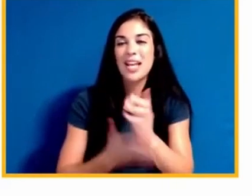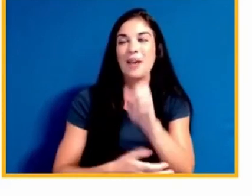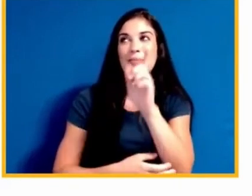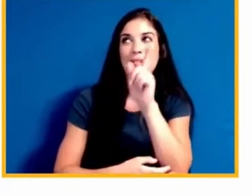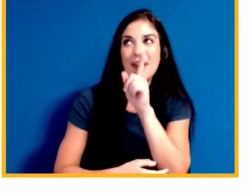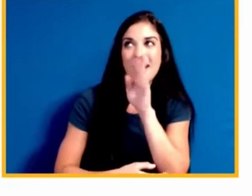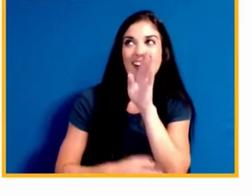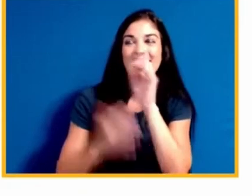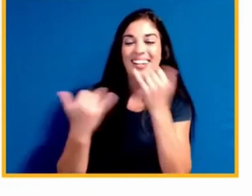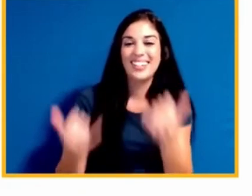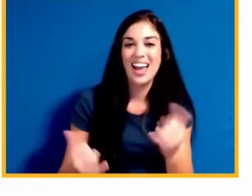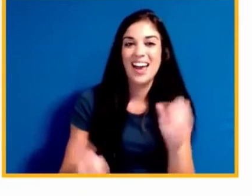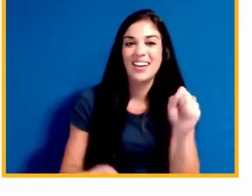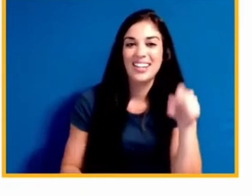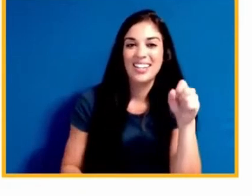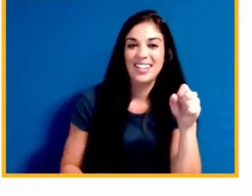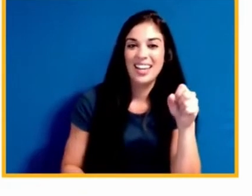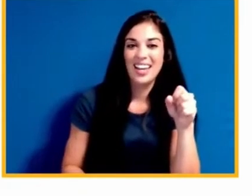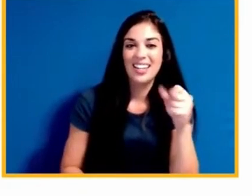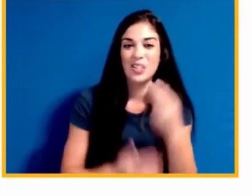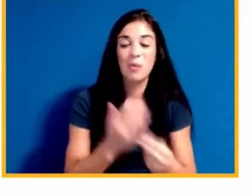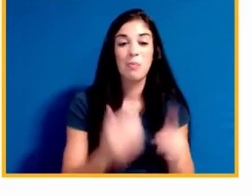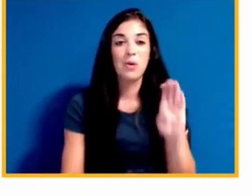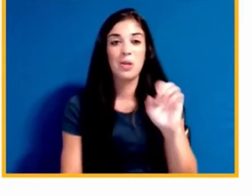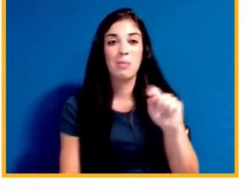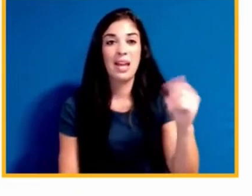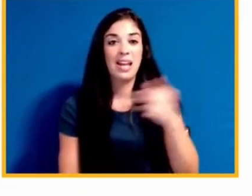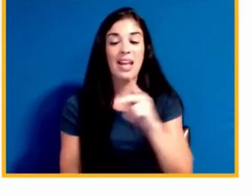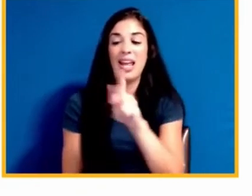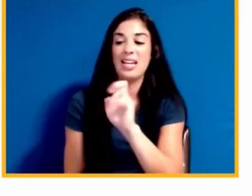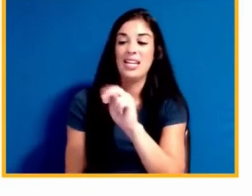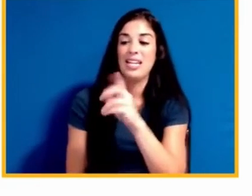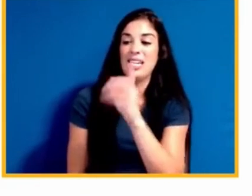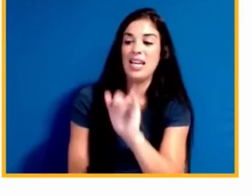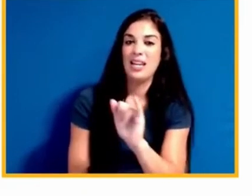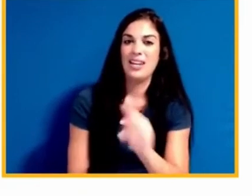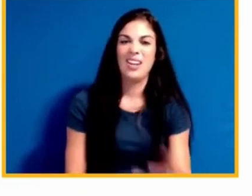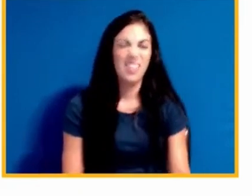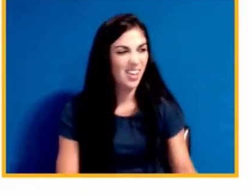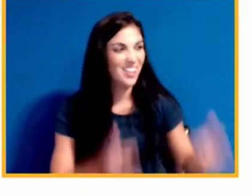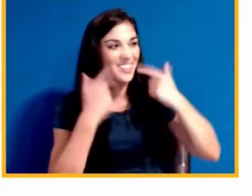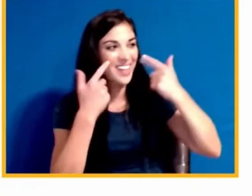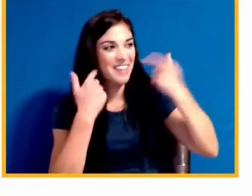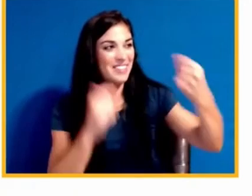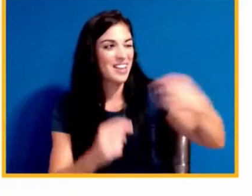Yeah, I'm getting boI'd by both Beta and Kendi right now for my terrible yeen dad jokes.